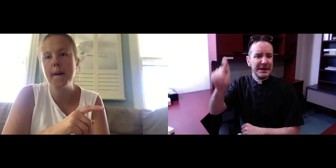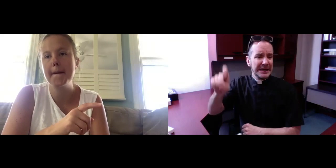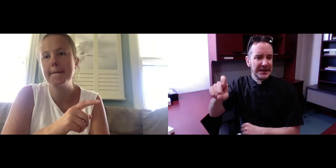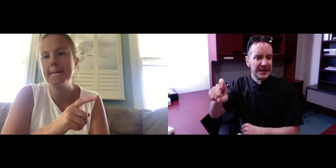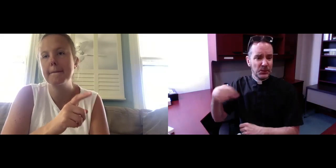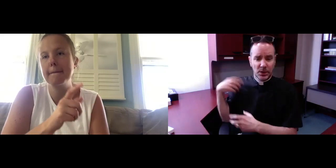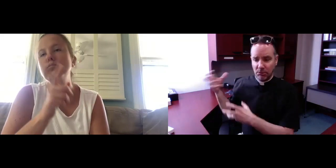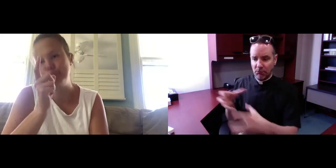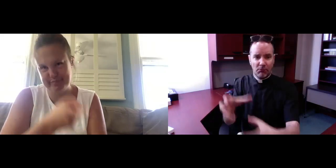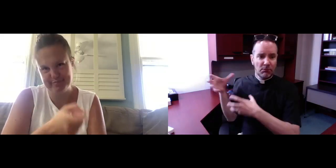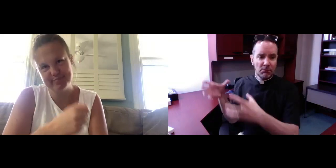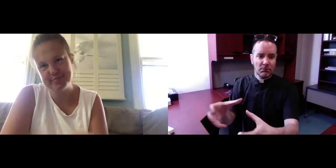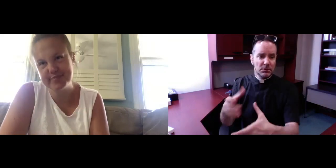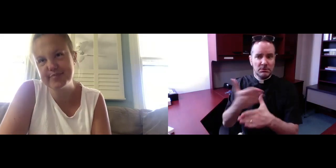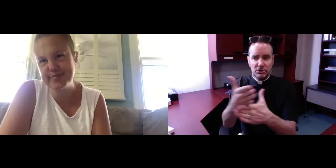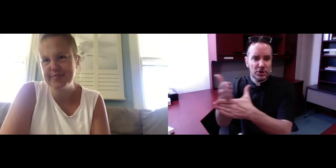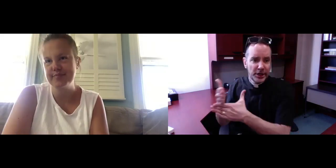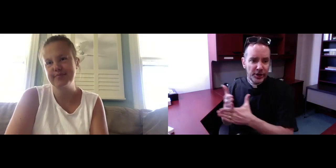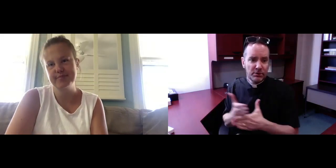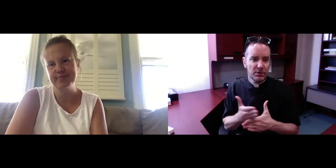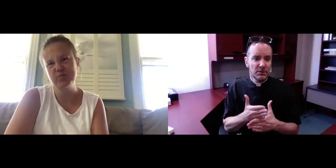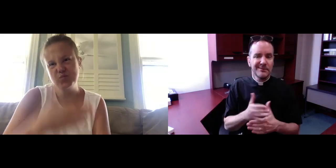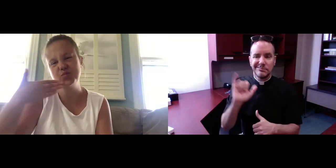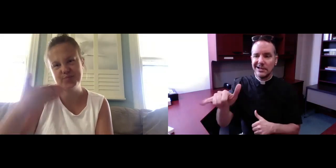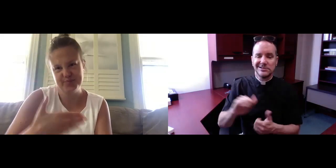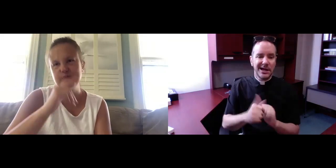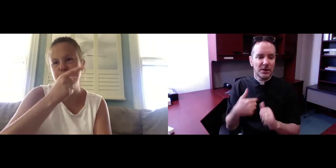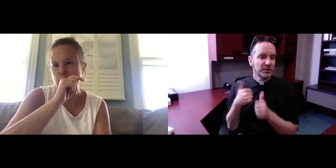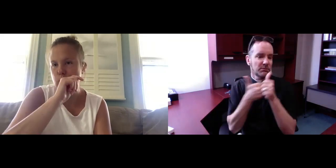and we give away food to people in need.